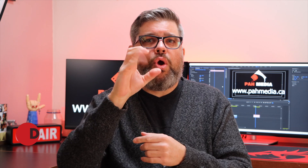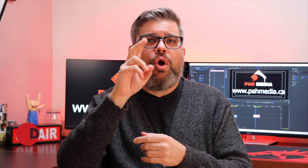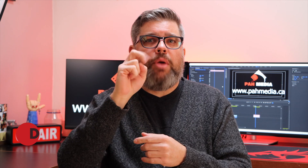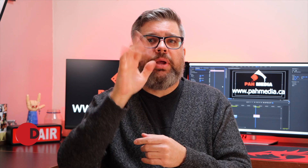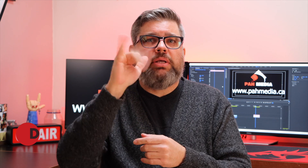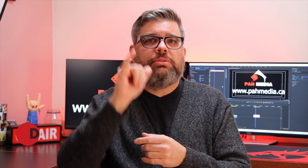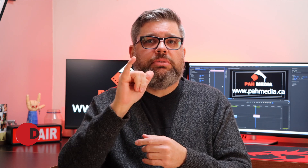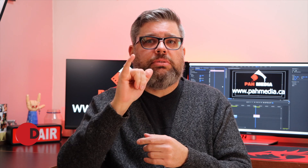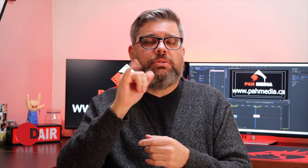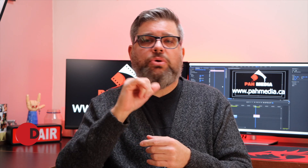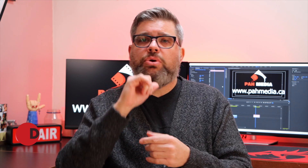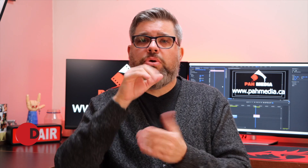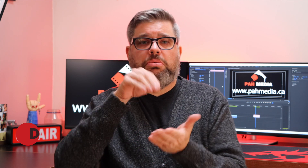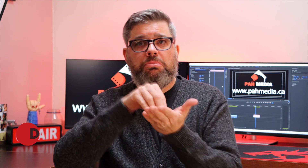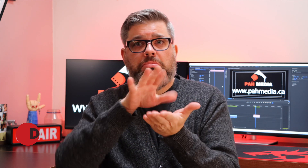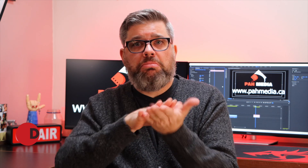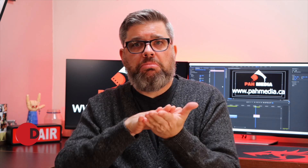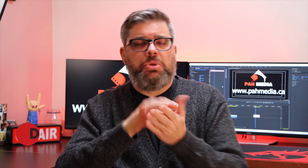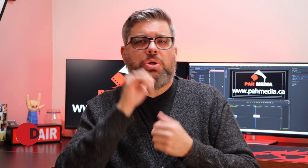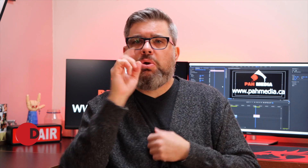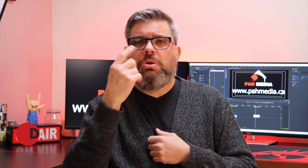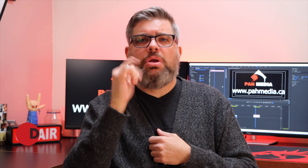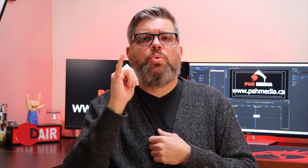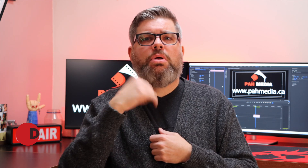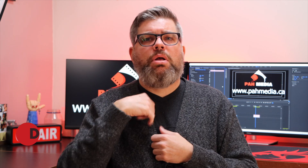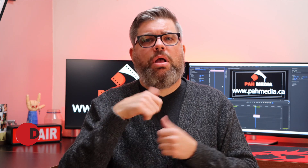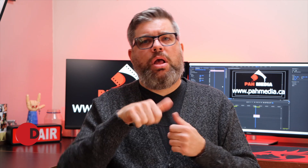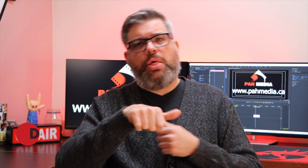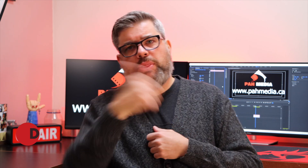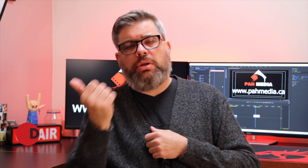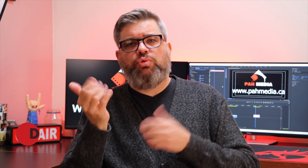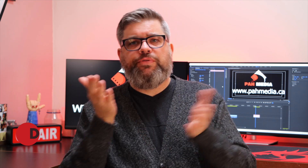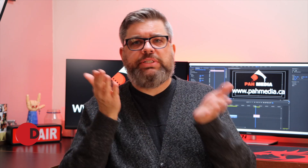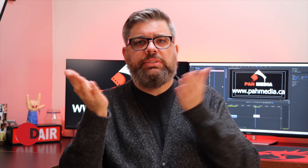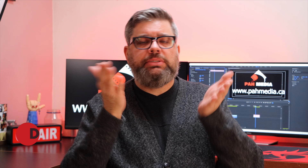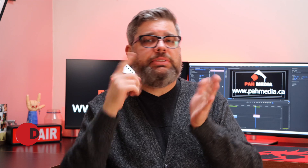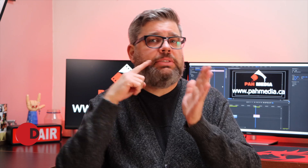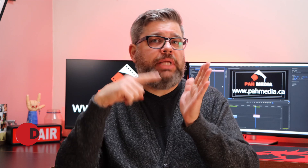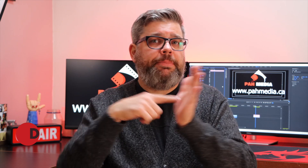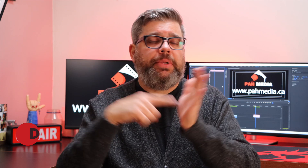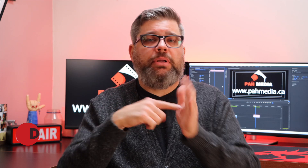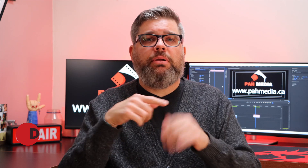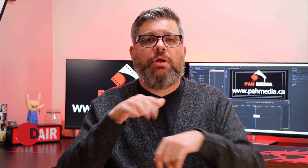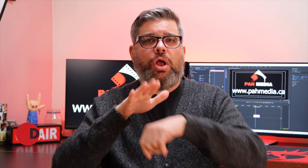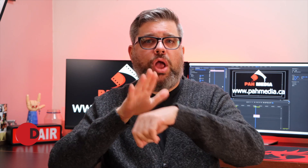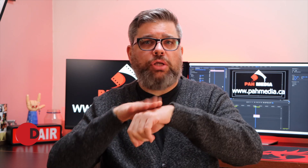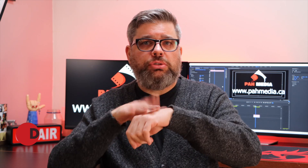We have other services such as consultation, training, workshops,